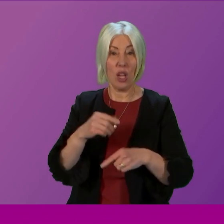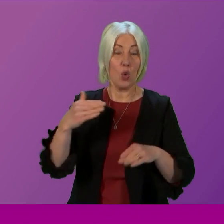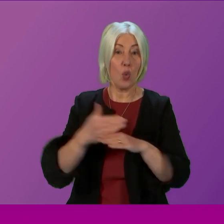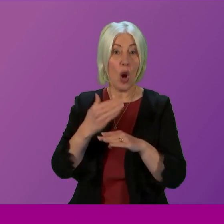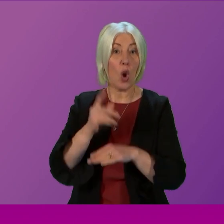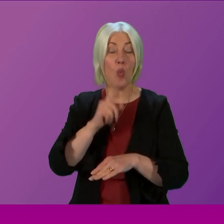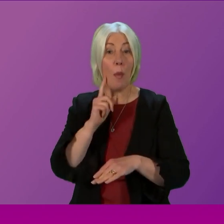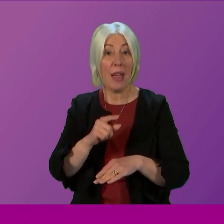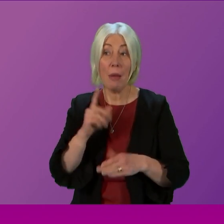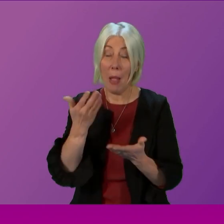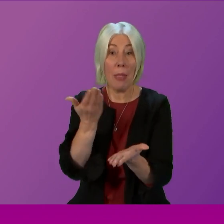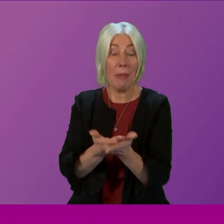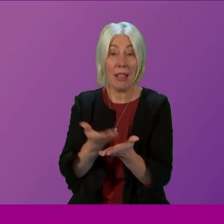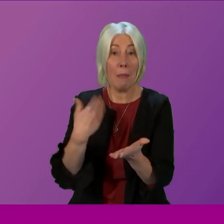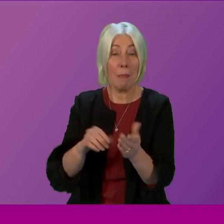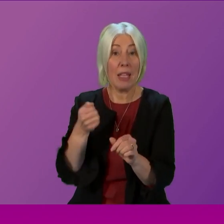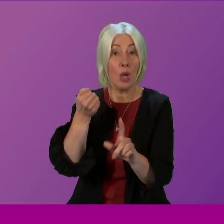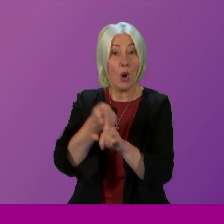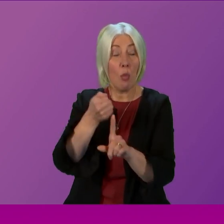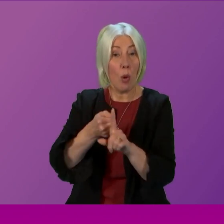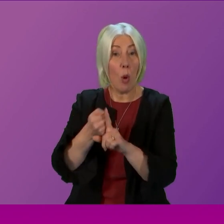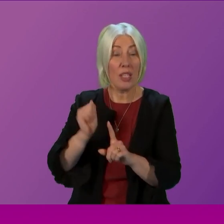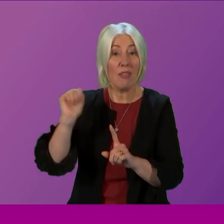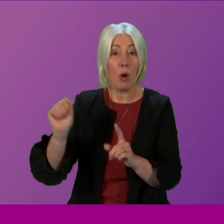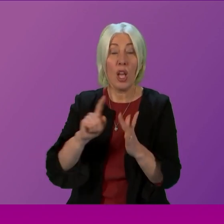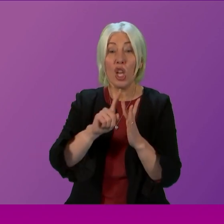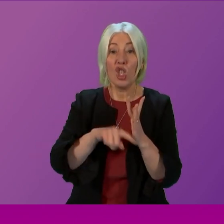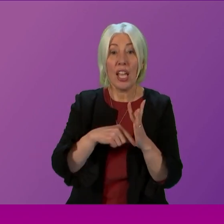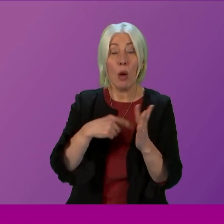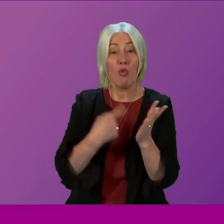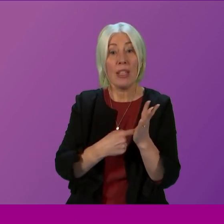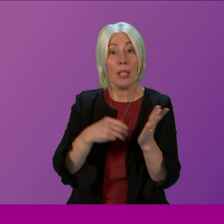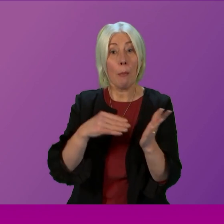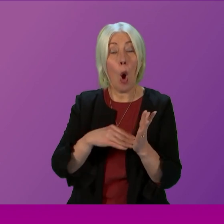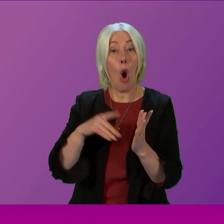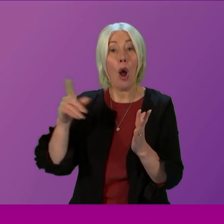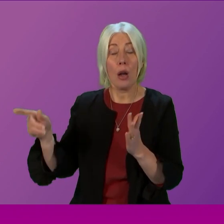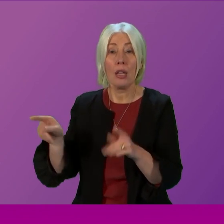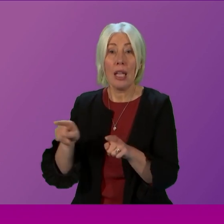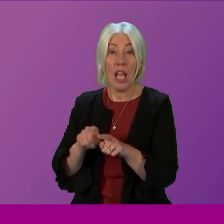The facts that the bill was previously promoted by Jacob Rees-Mogg when he was in the Government and that it is supported by hard Brexiteers